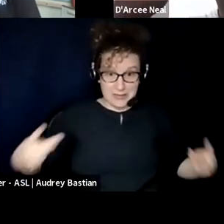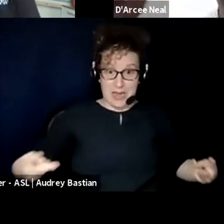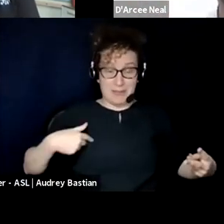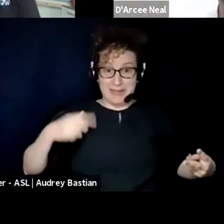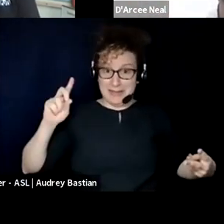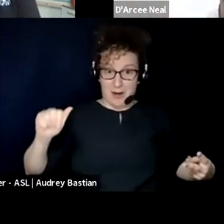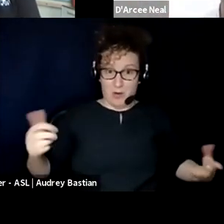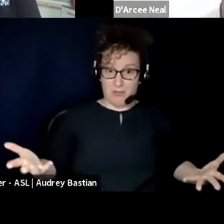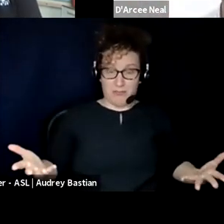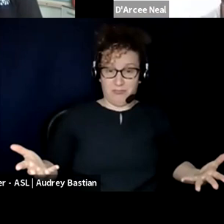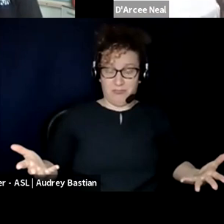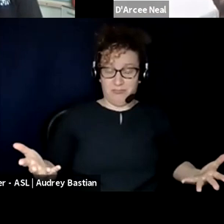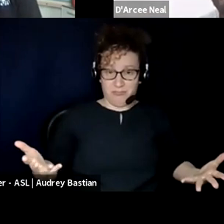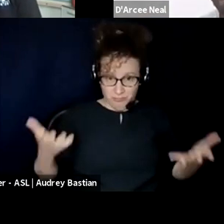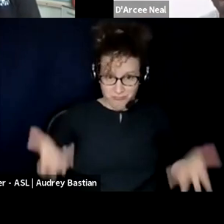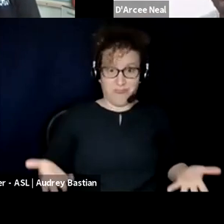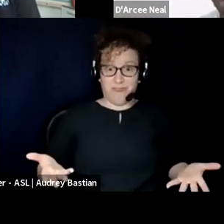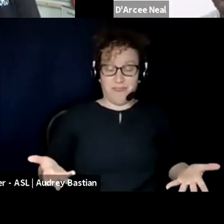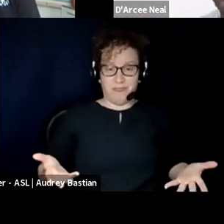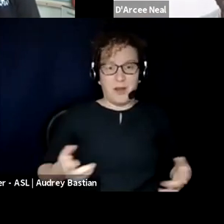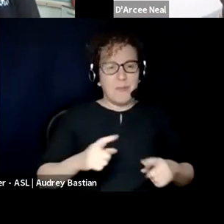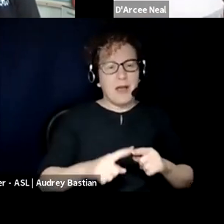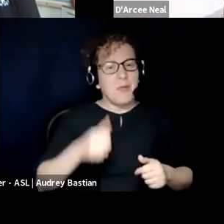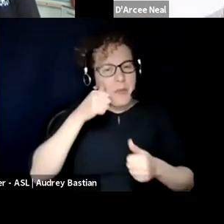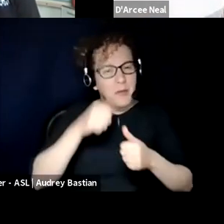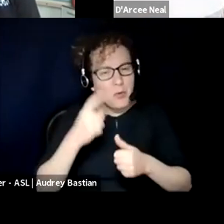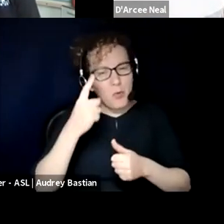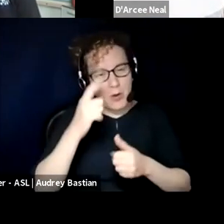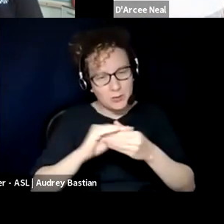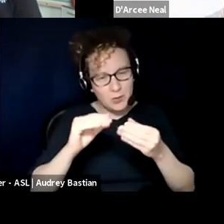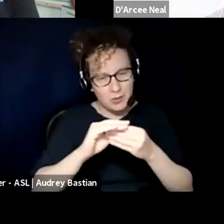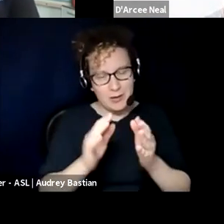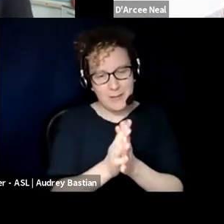what it was. But I remember this particular instance when